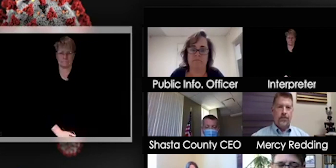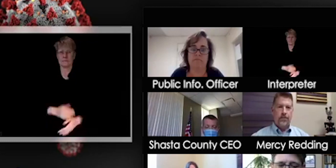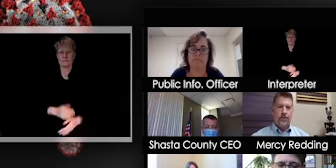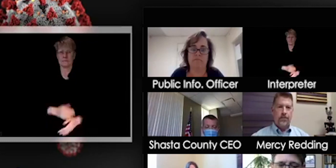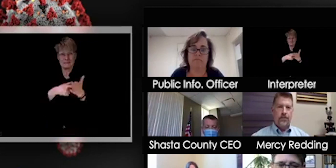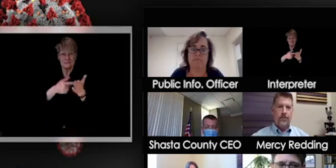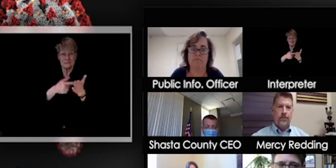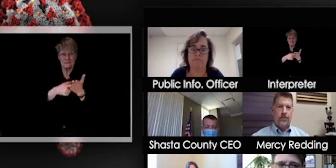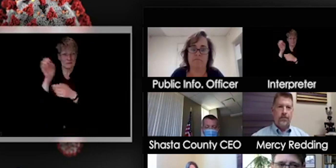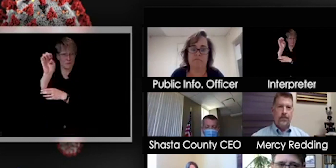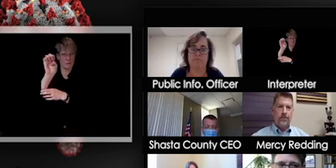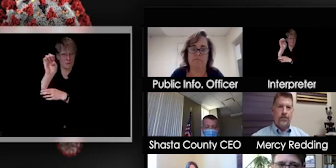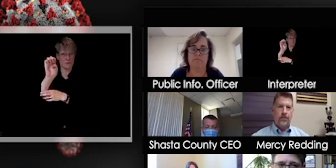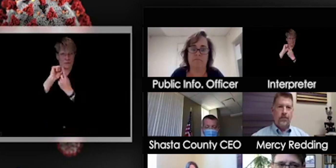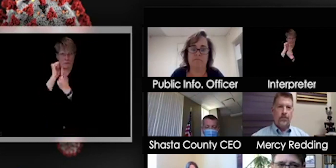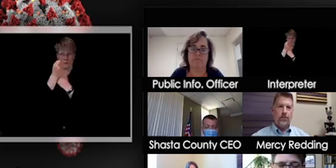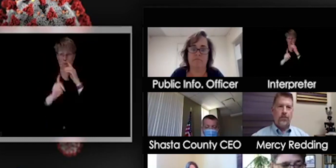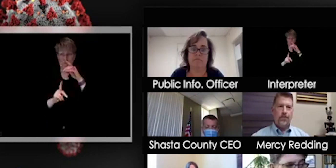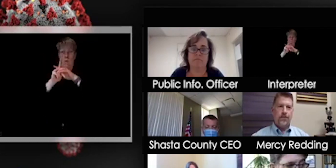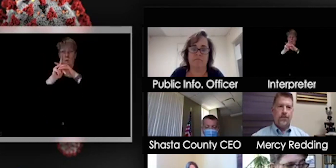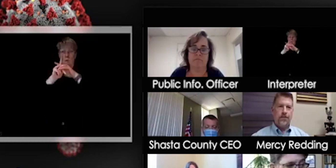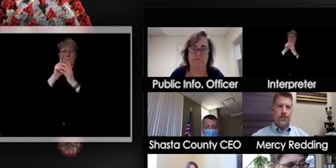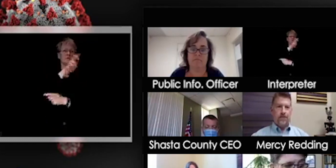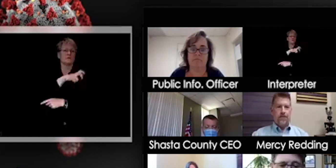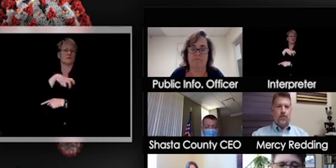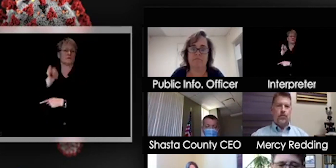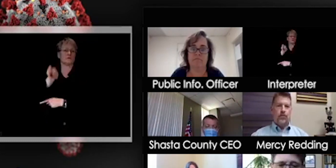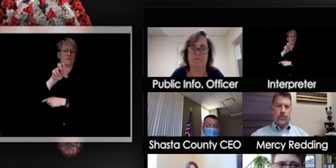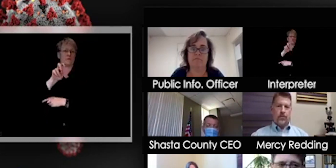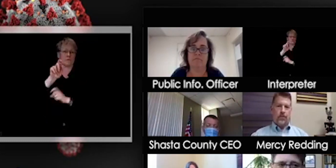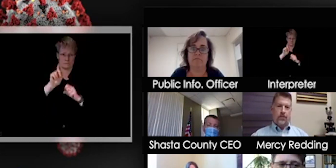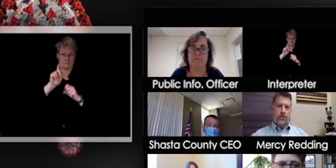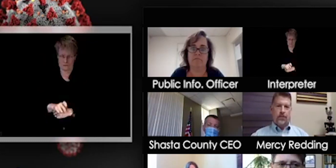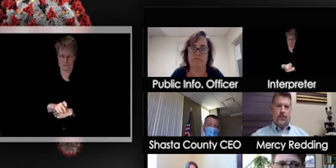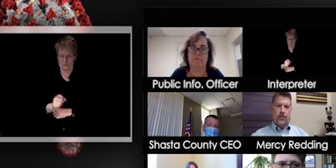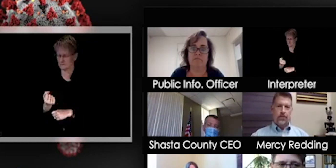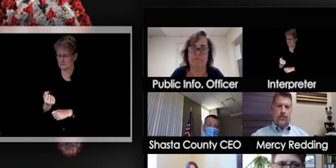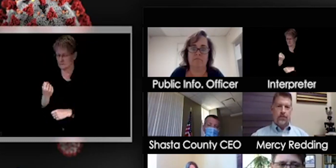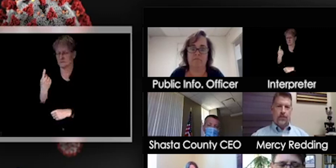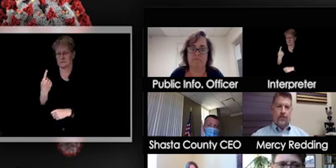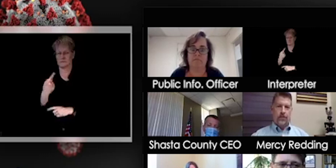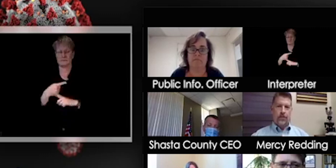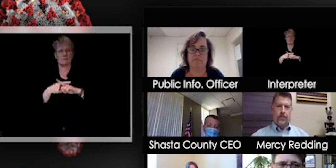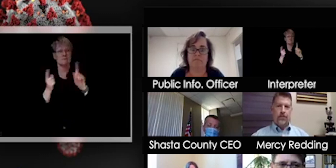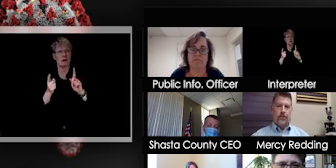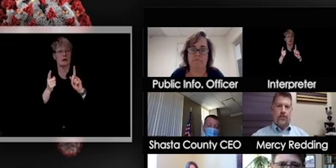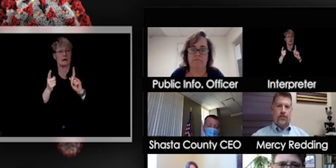situations, in which case we recommend doing all you can to protect yourself and your family